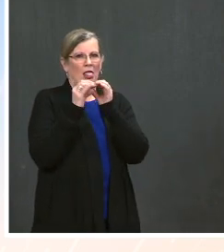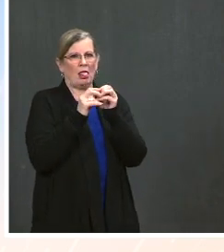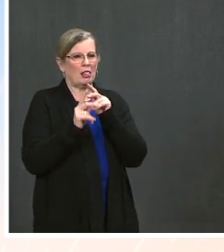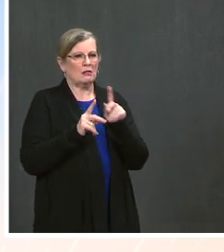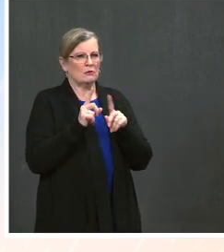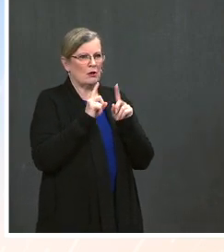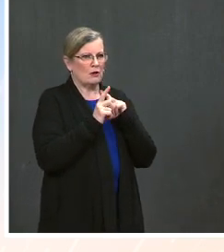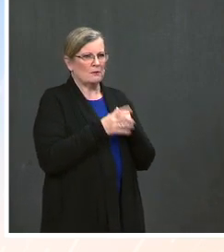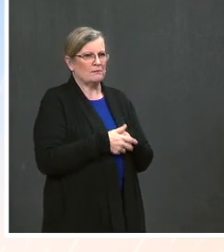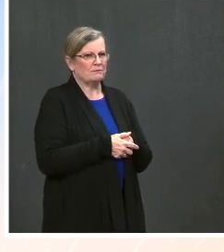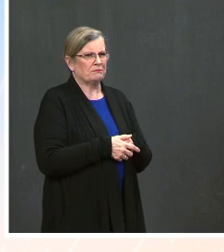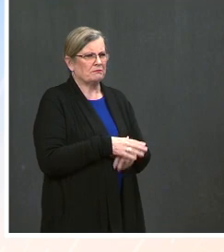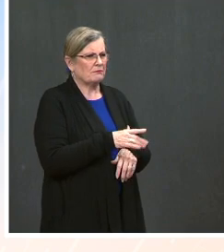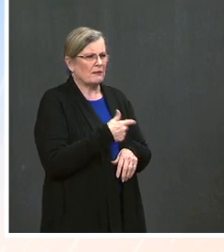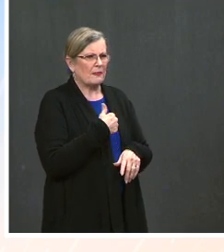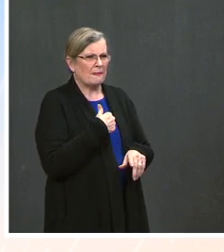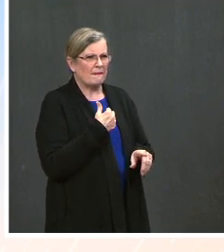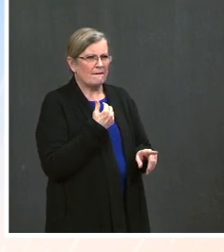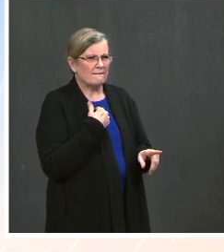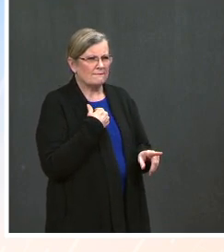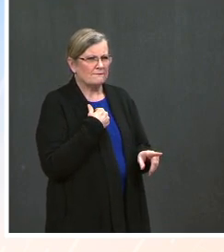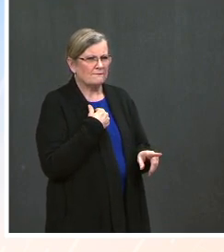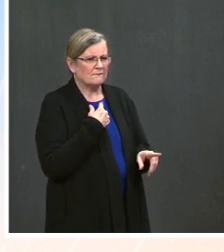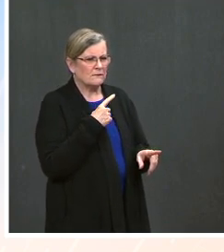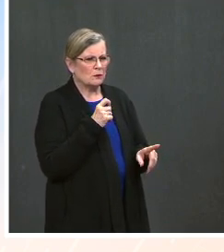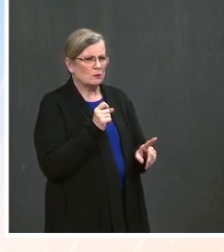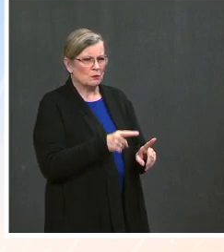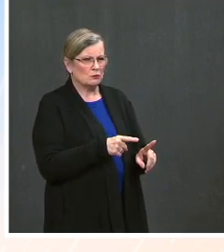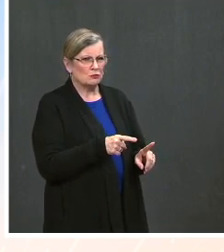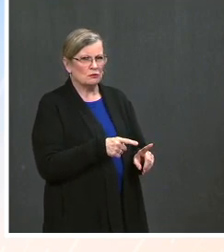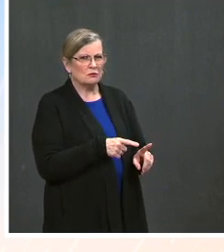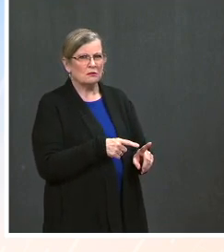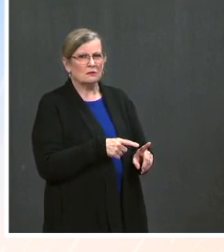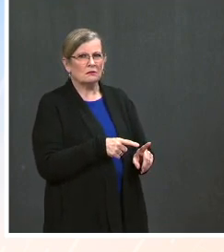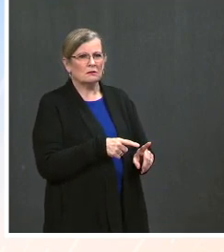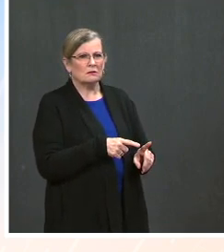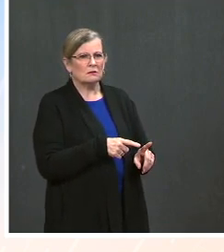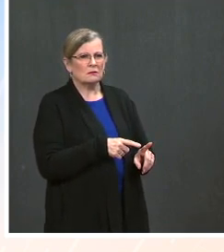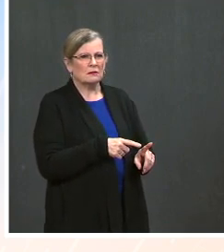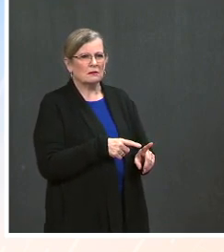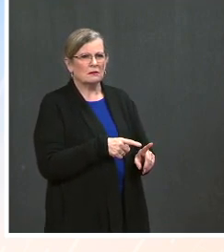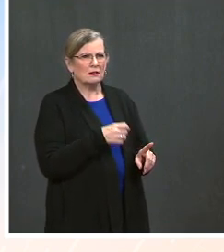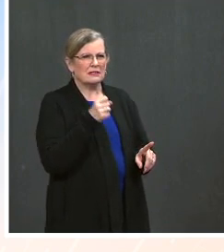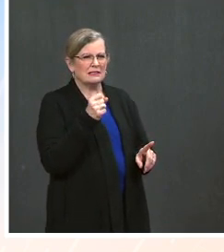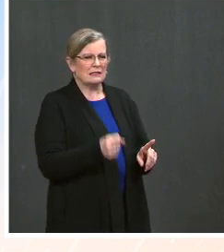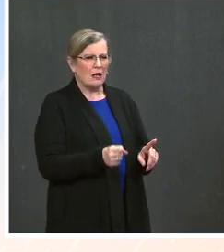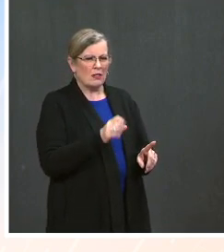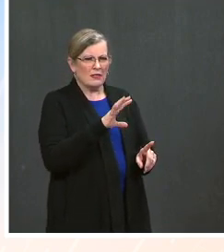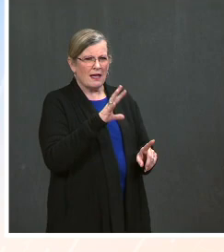The Press: Can you tell a little more about because India and South Africa have made a formal request of the WTO